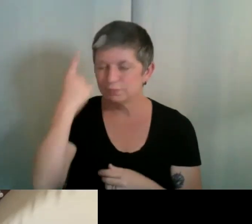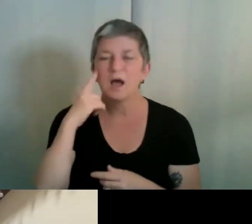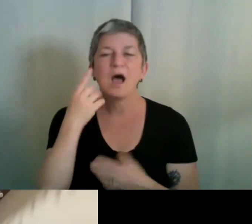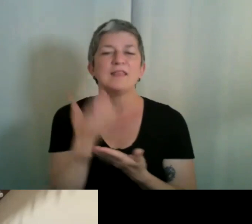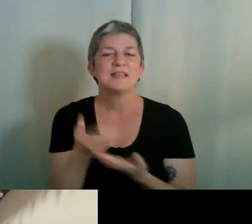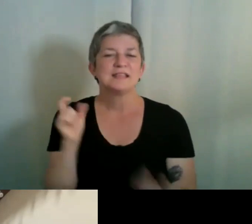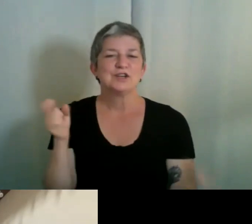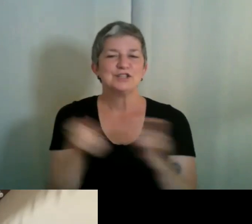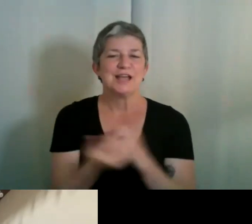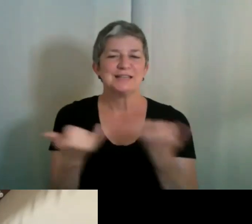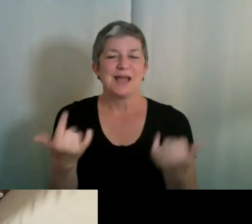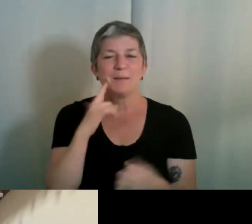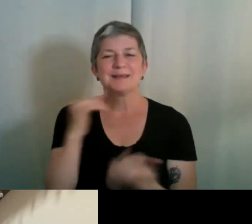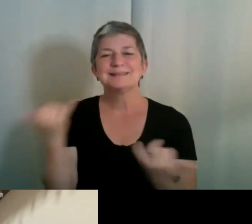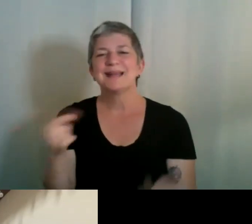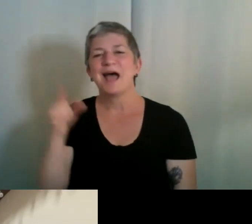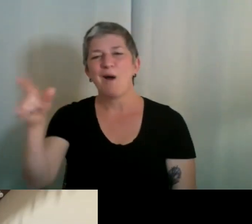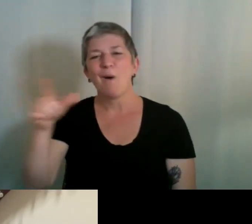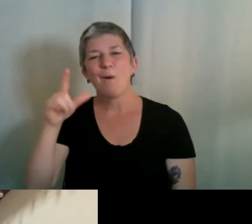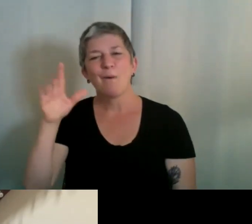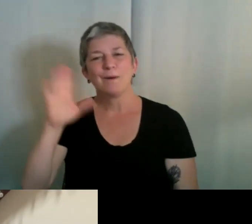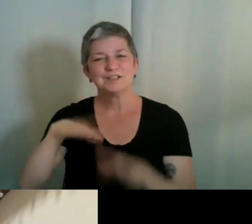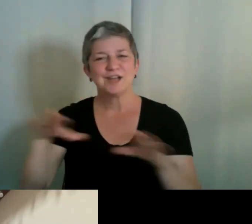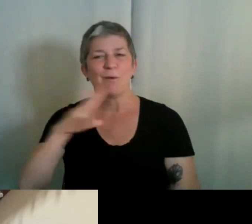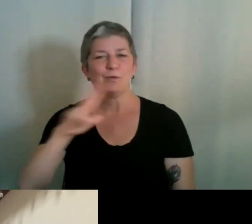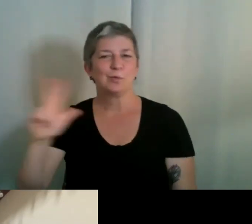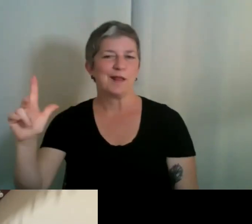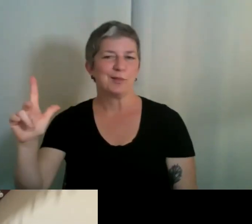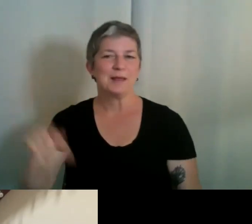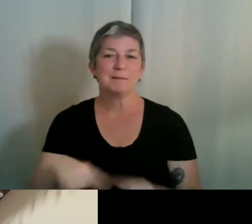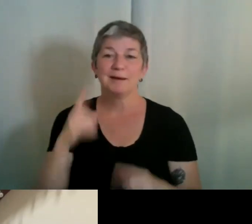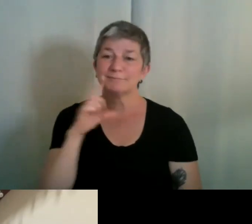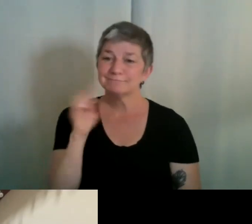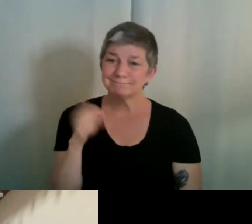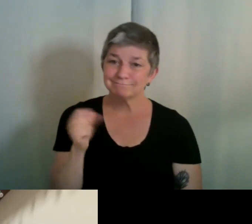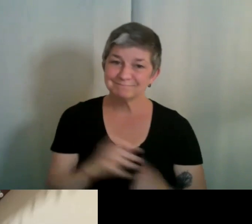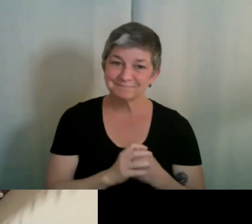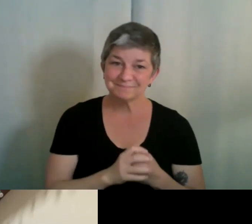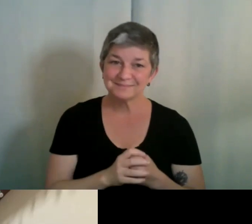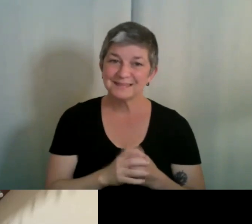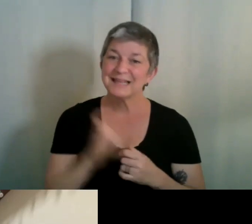they're 23 years old. But yeah, we need to be more aware, and we